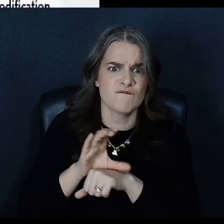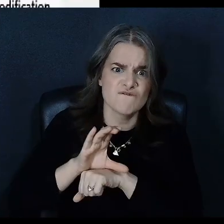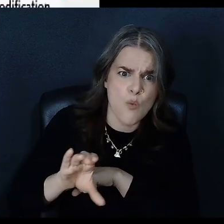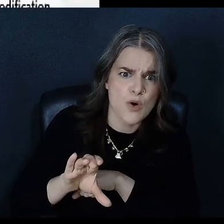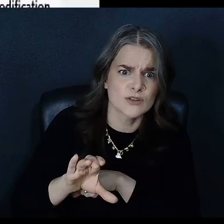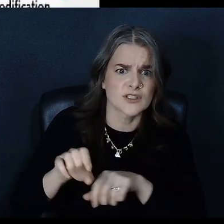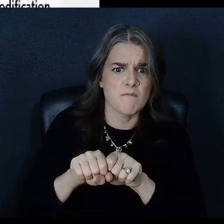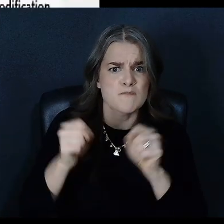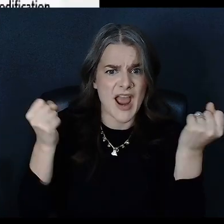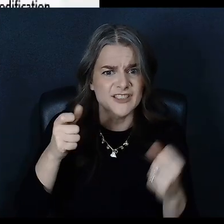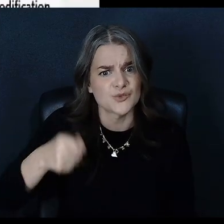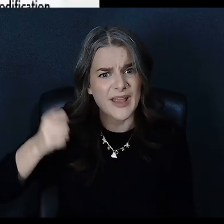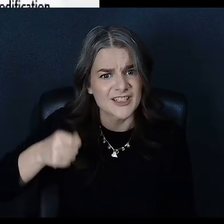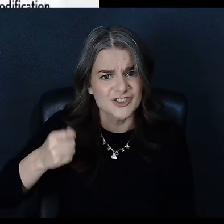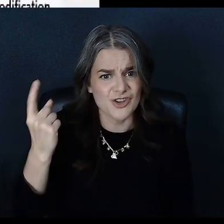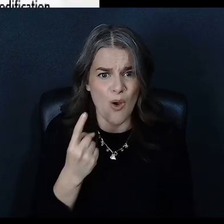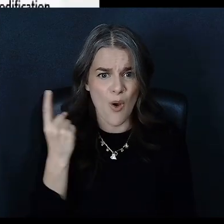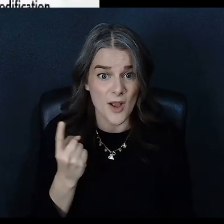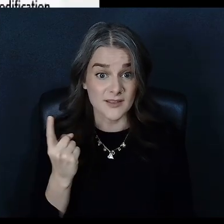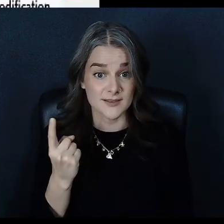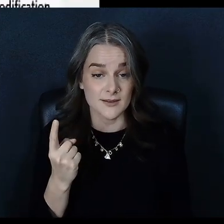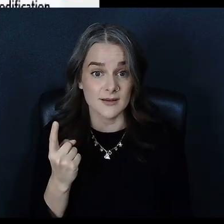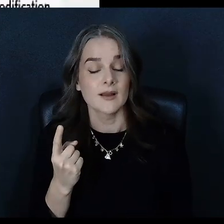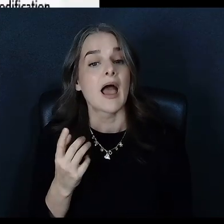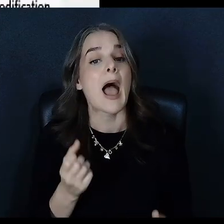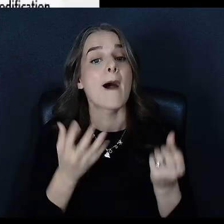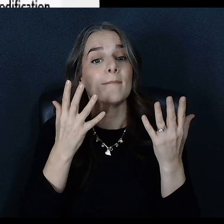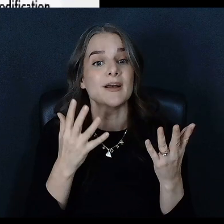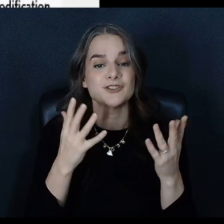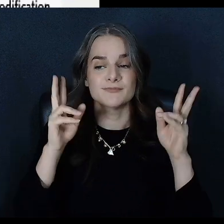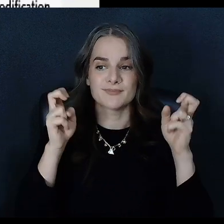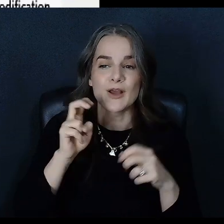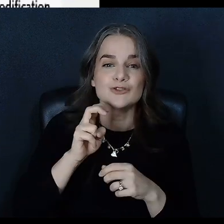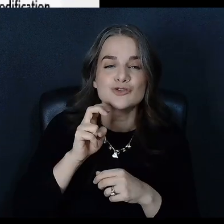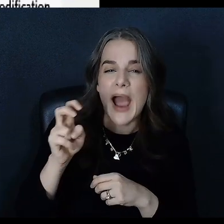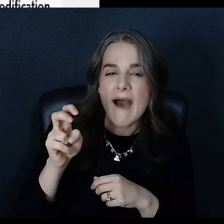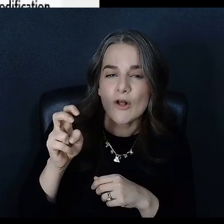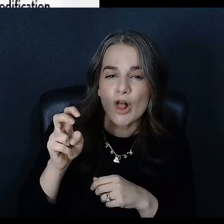The amount of travel is how far the switch has to be pushed in before it connects, before it clicks,